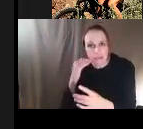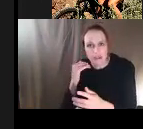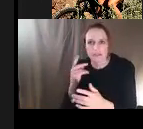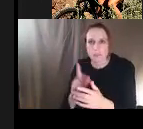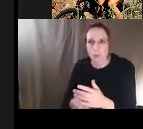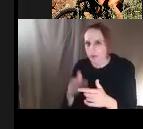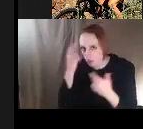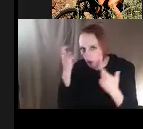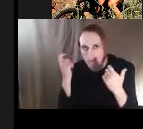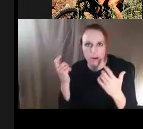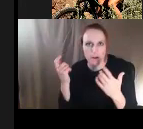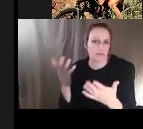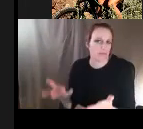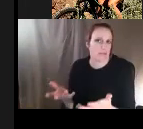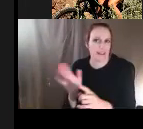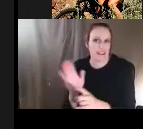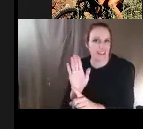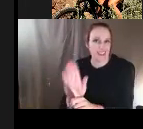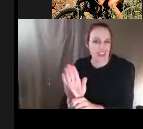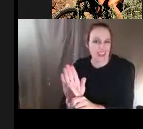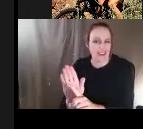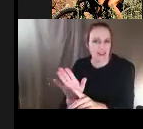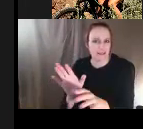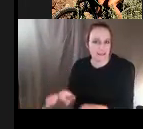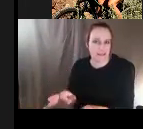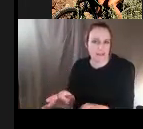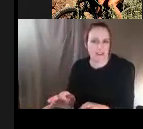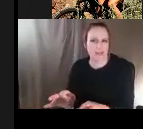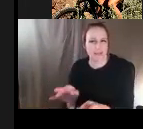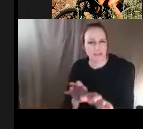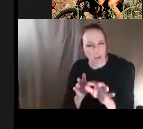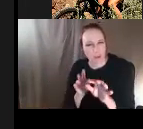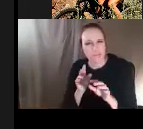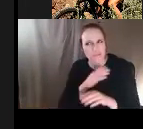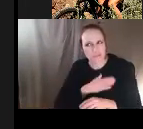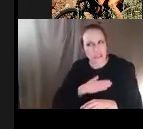And so I urge you to think about that a little bit more, if you really do think we're getting a